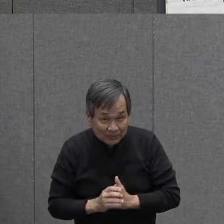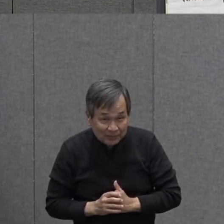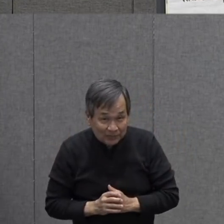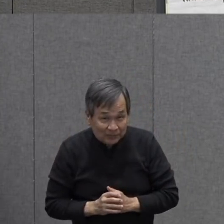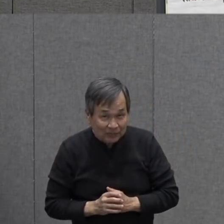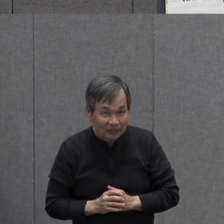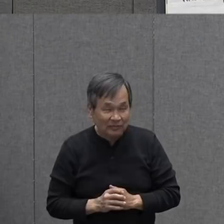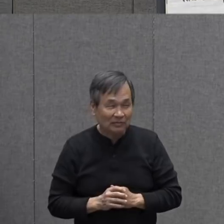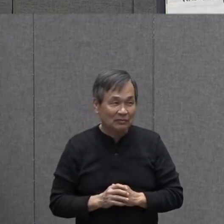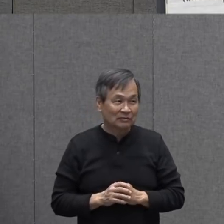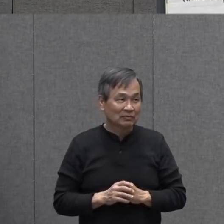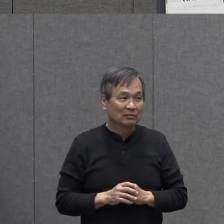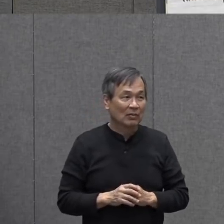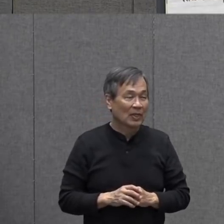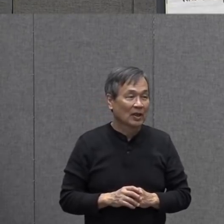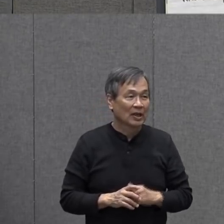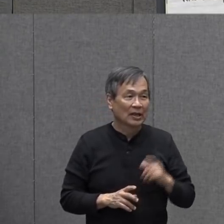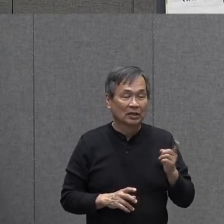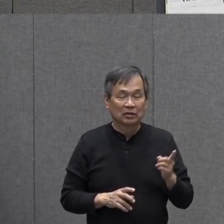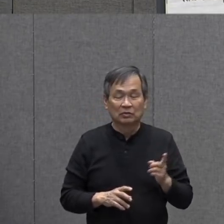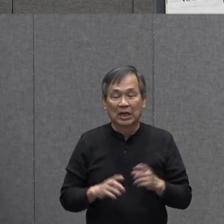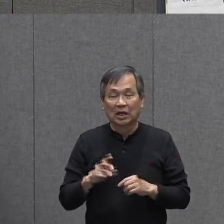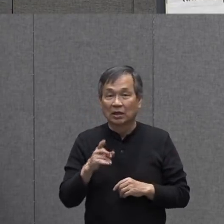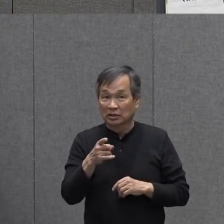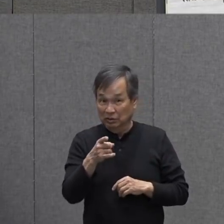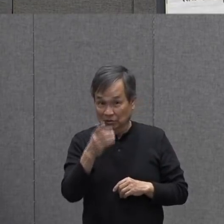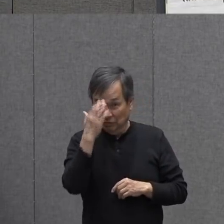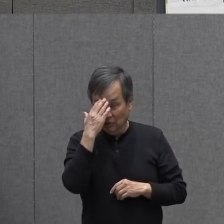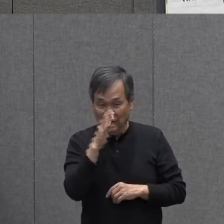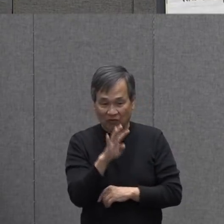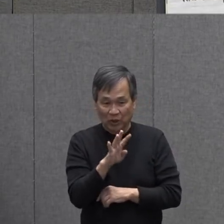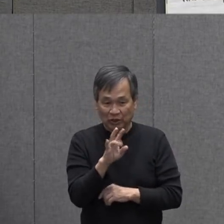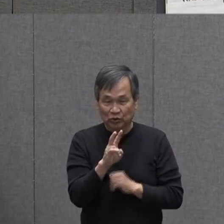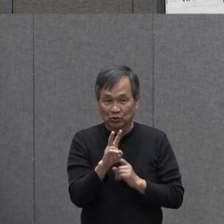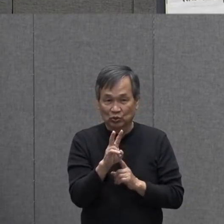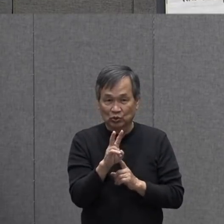I noticed a few people said, well 42 is about half of 85.